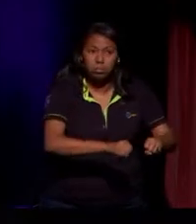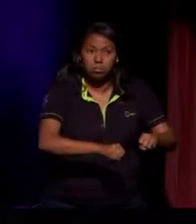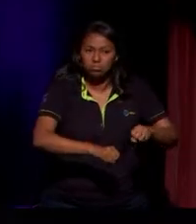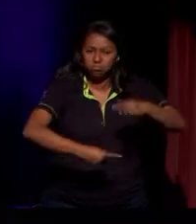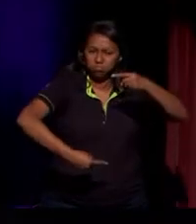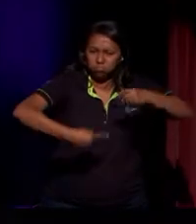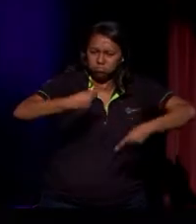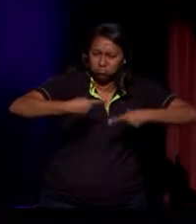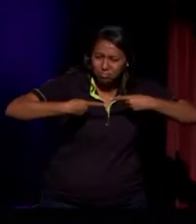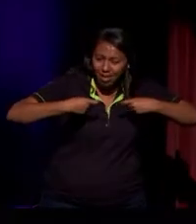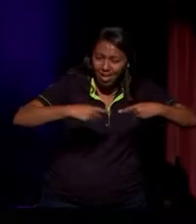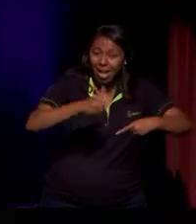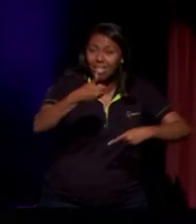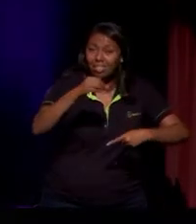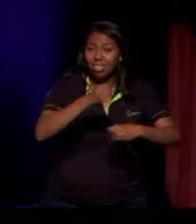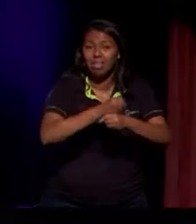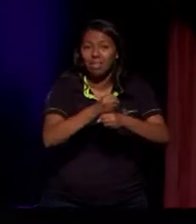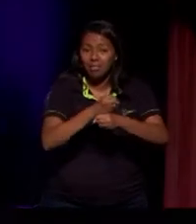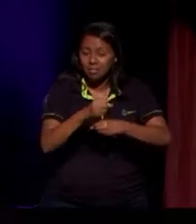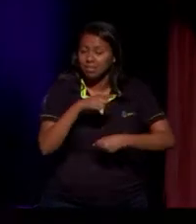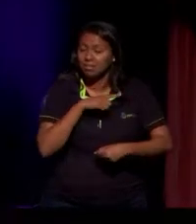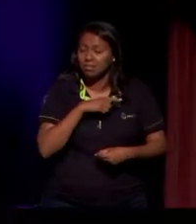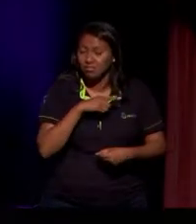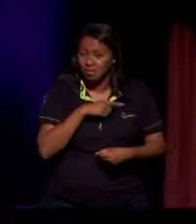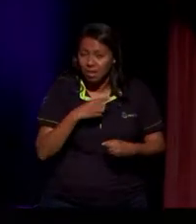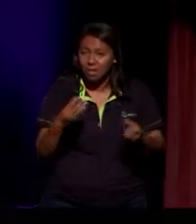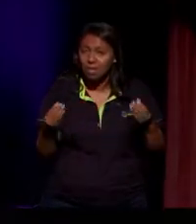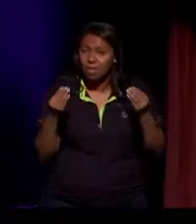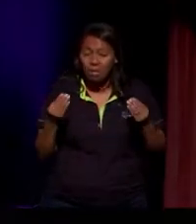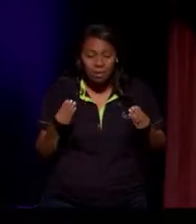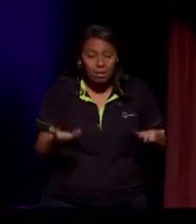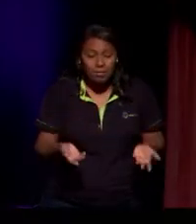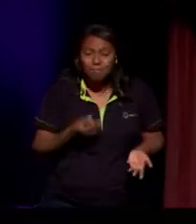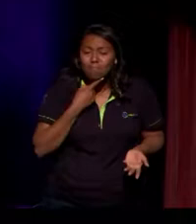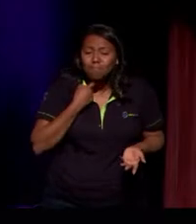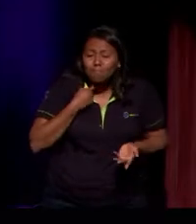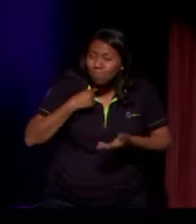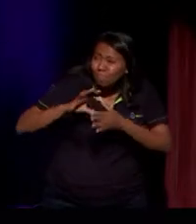for 10 years to break free from colonialism,